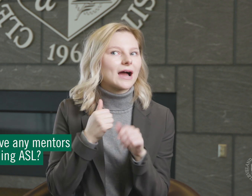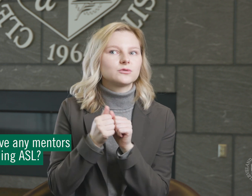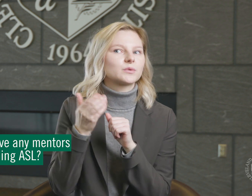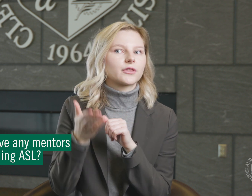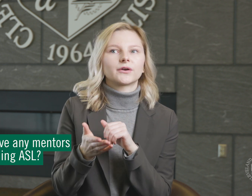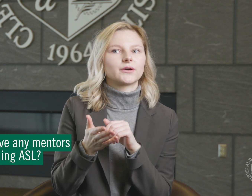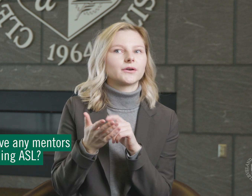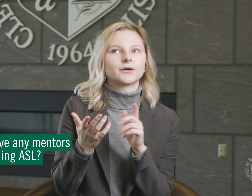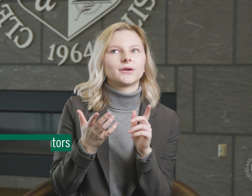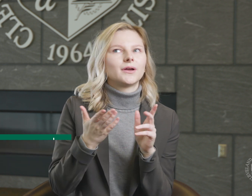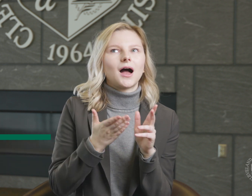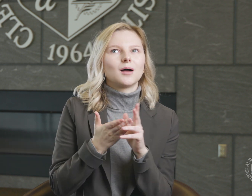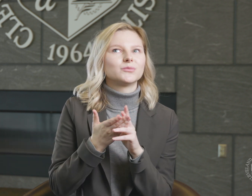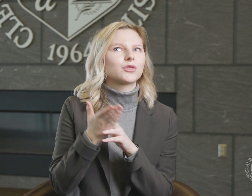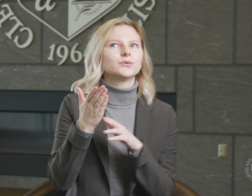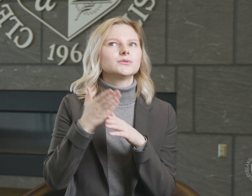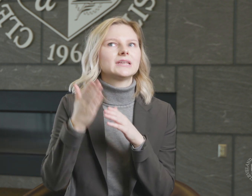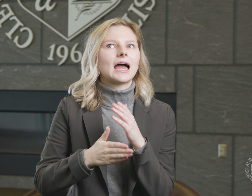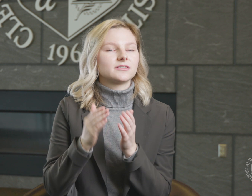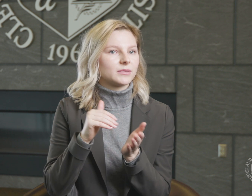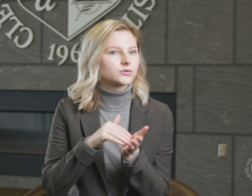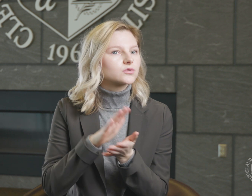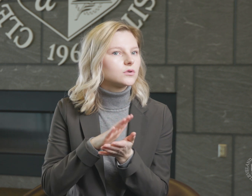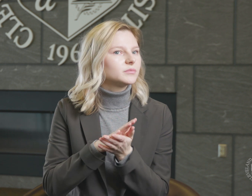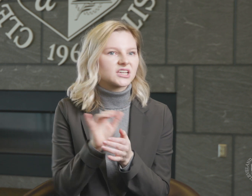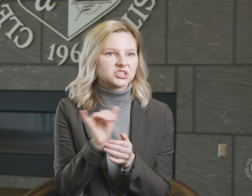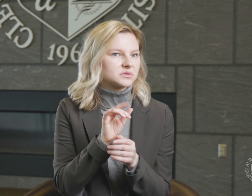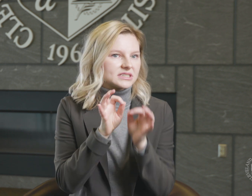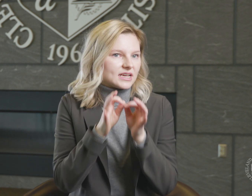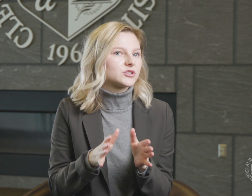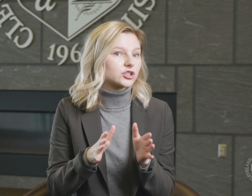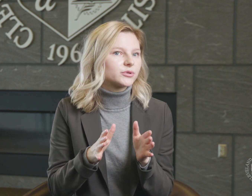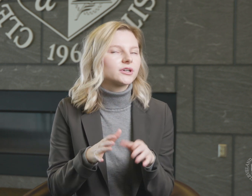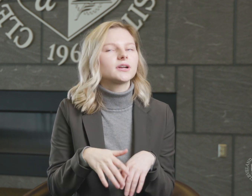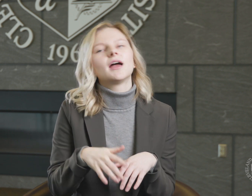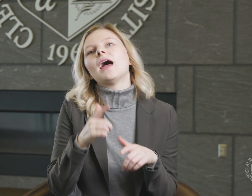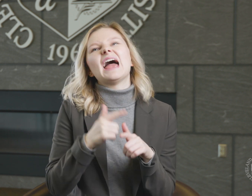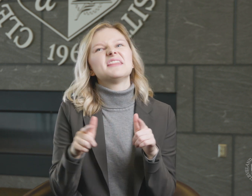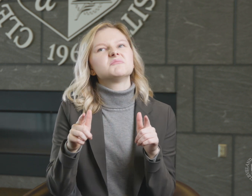I was with her through the end of middle school because she was the same interpreter and then we